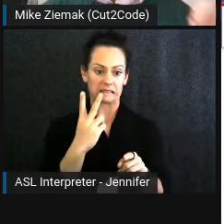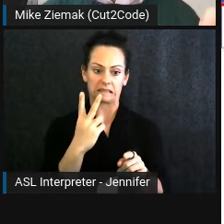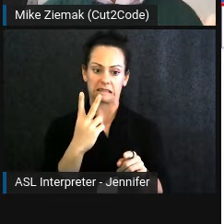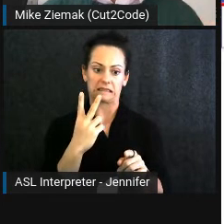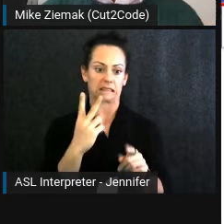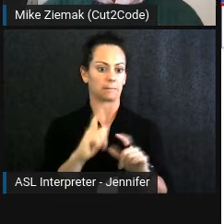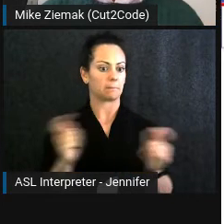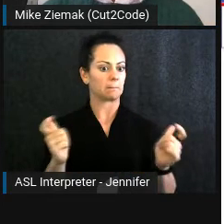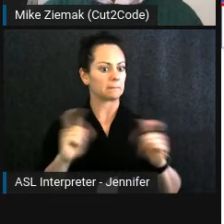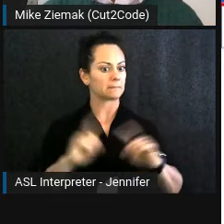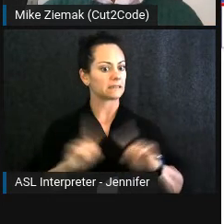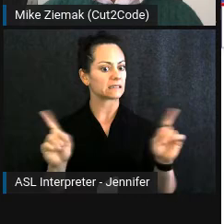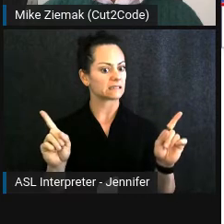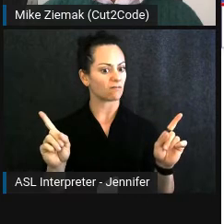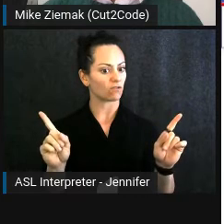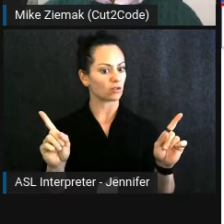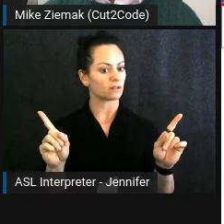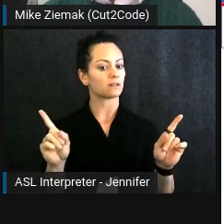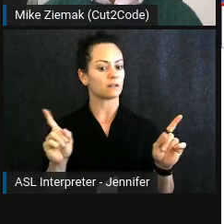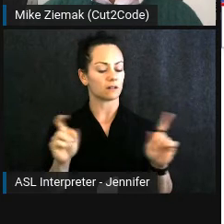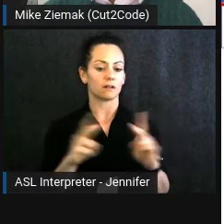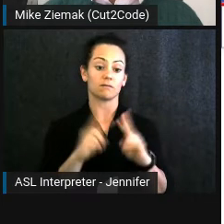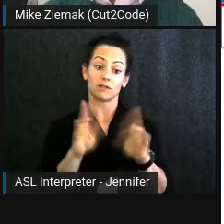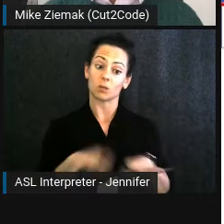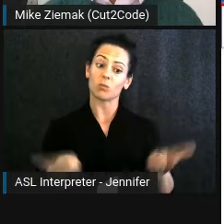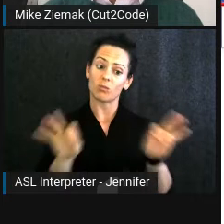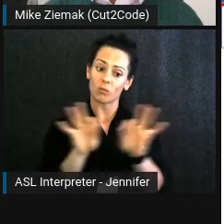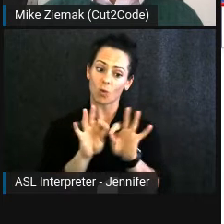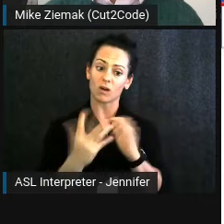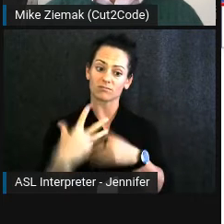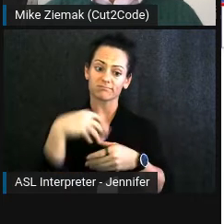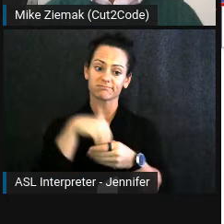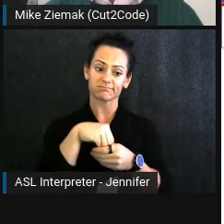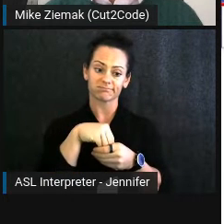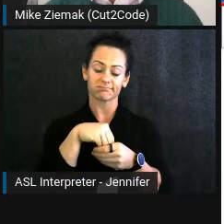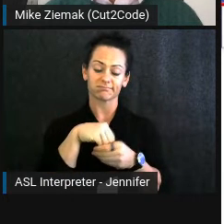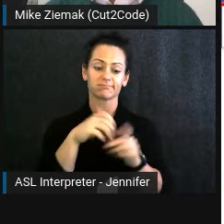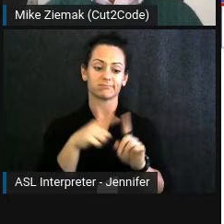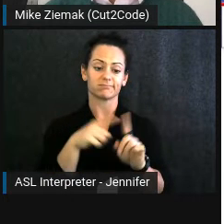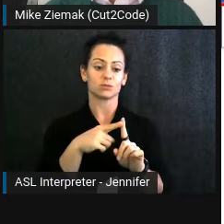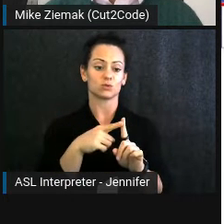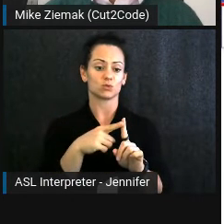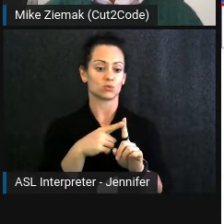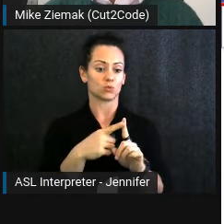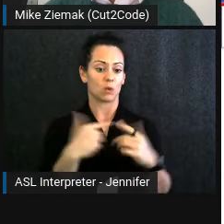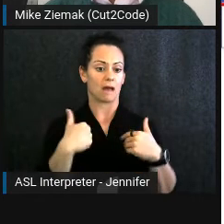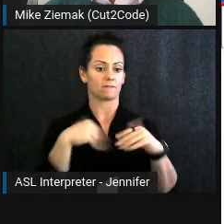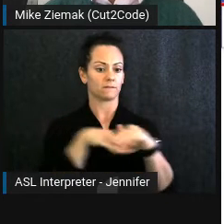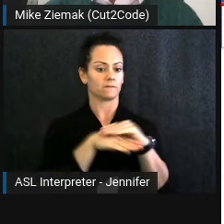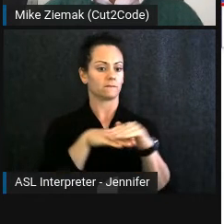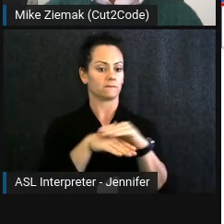It's a very important aspect of implementing accessibility on your website.